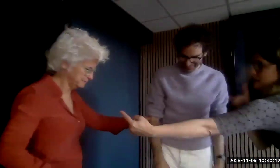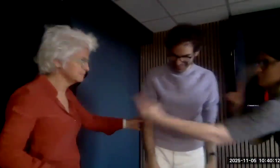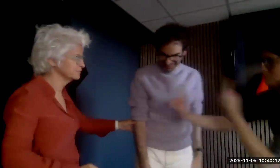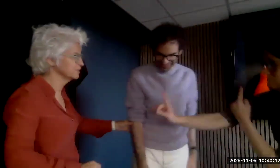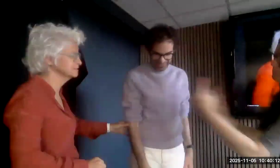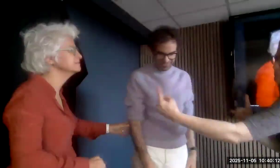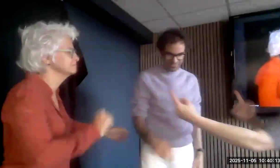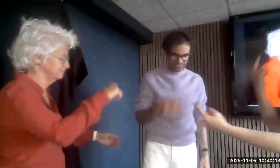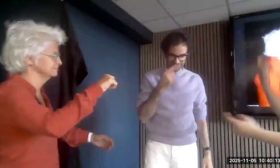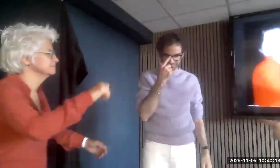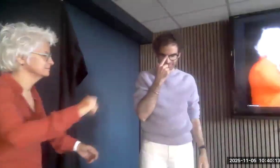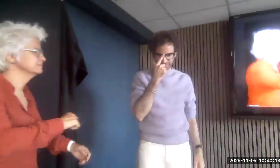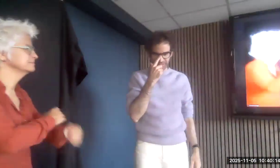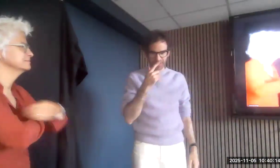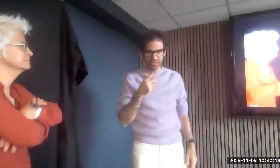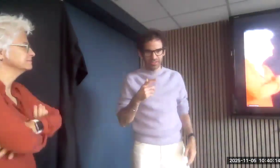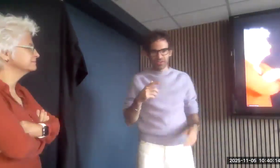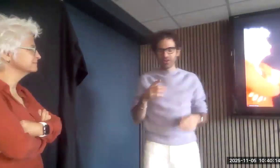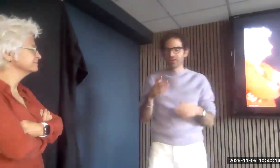I mean, I could…